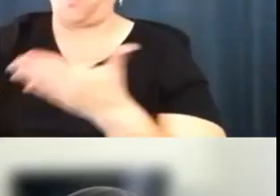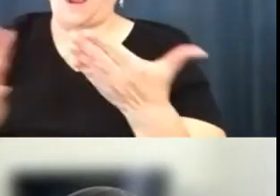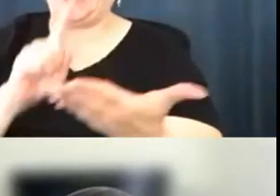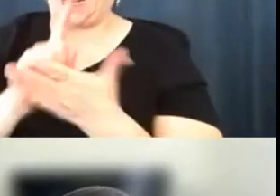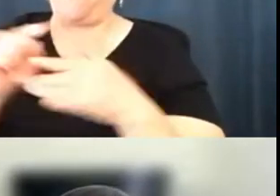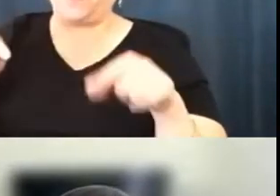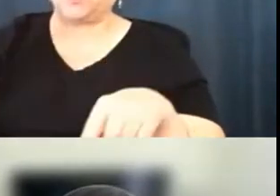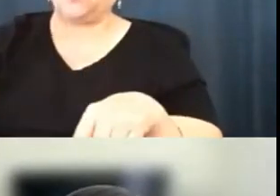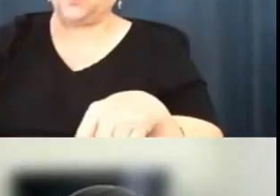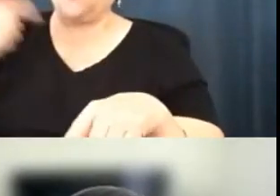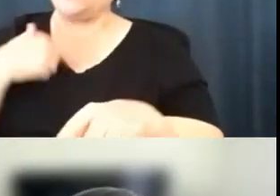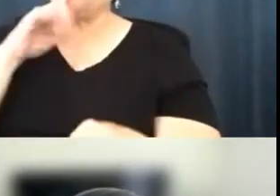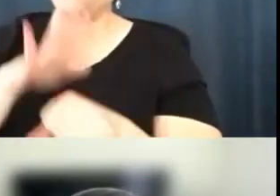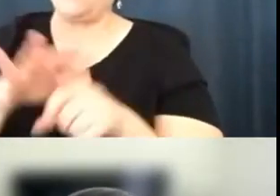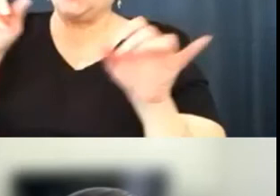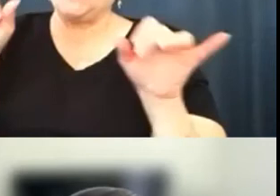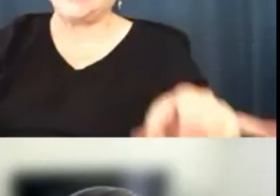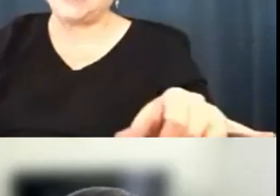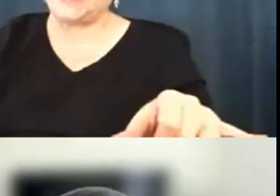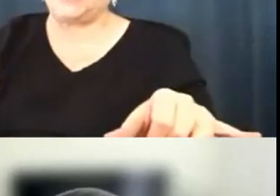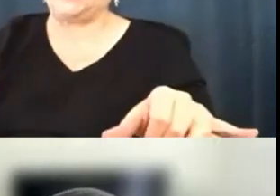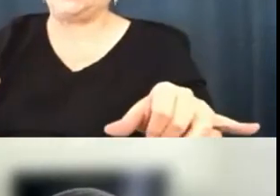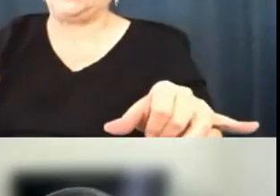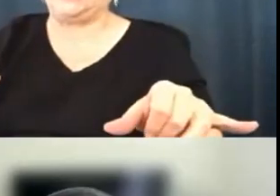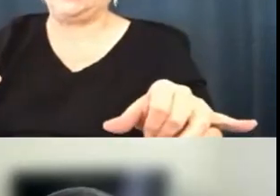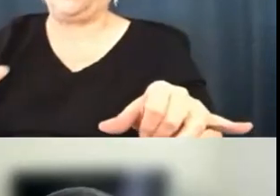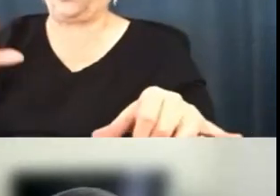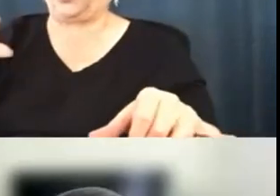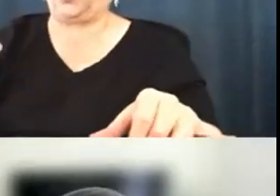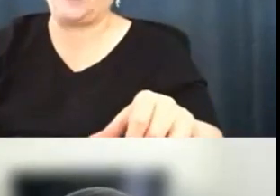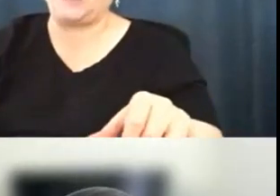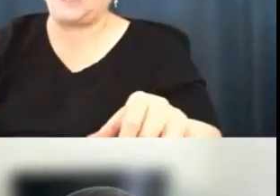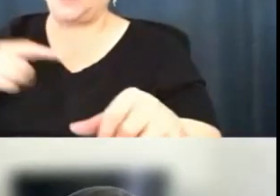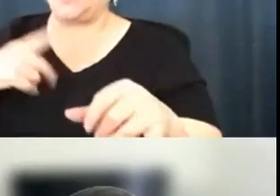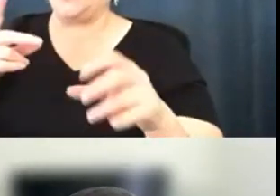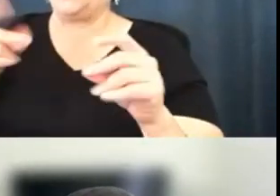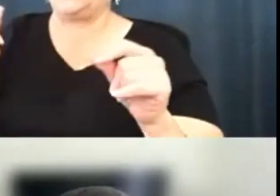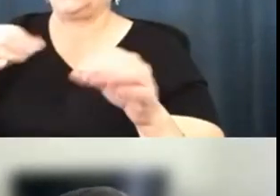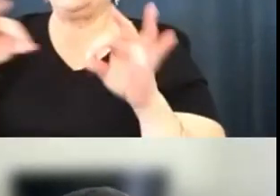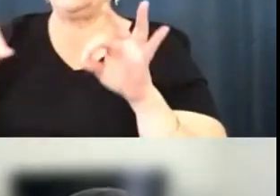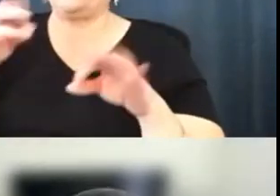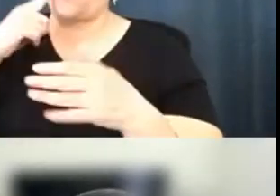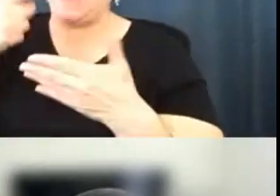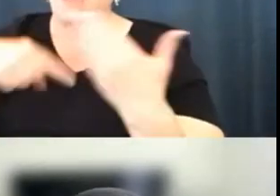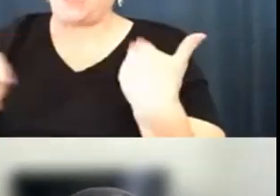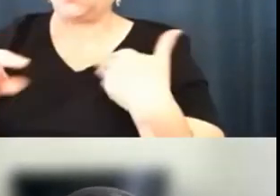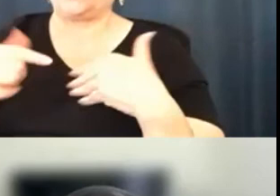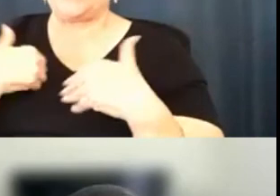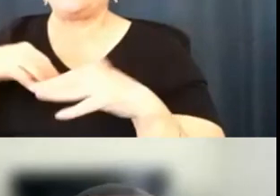So we promised we'd stick around for Q and A. I wanna quickly go over what we're doing next week. So, we've got an accessibility toolkit.